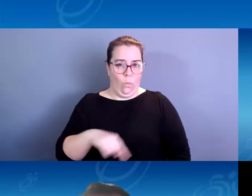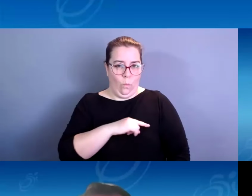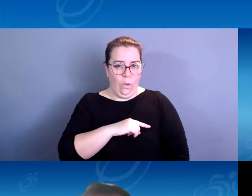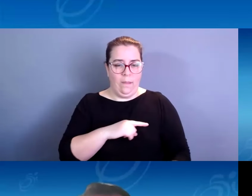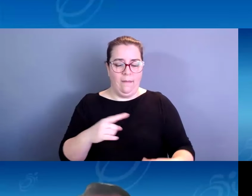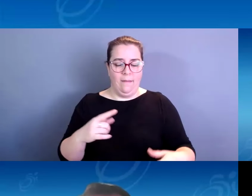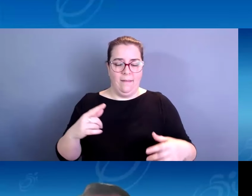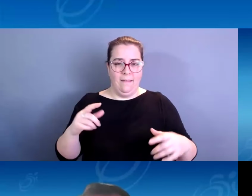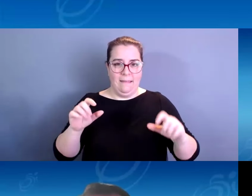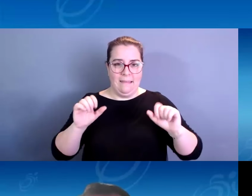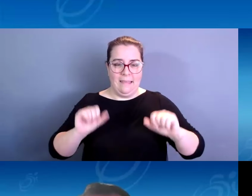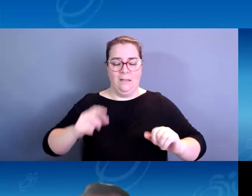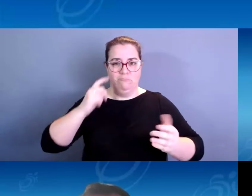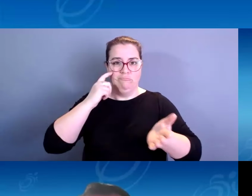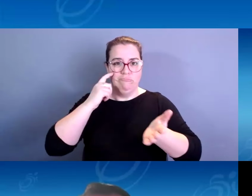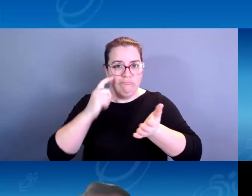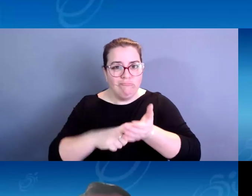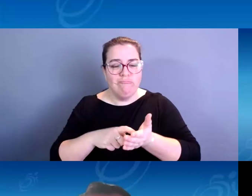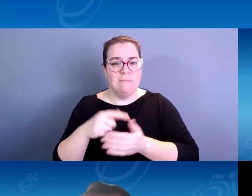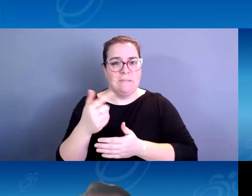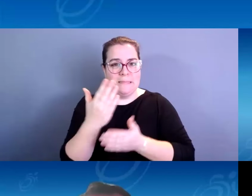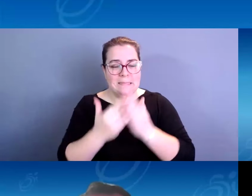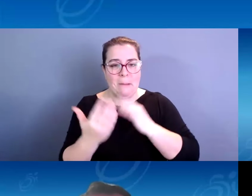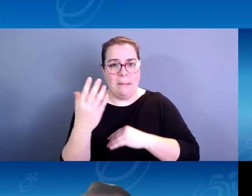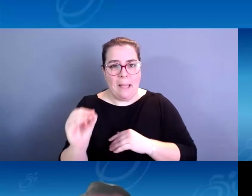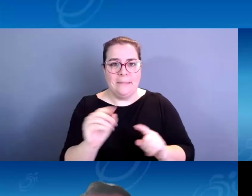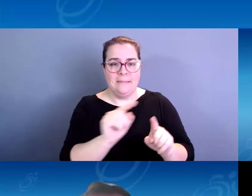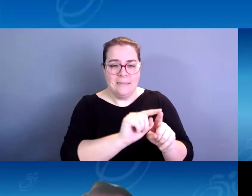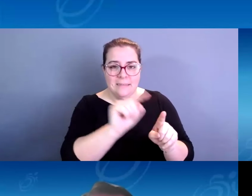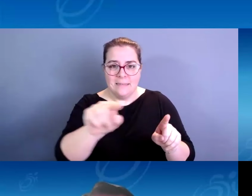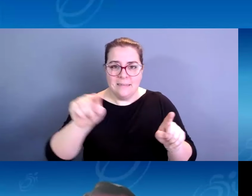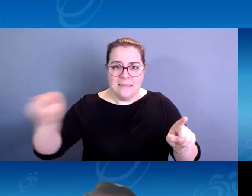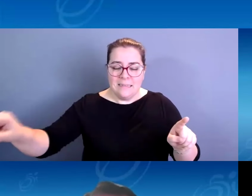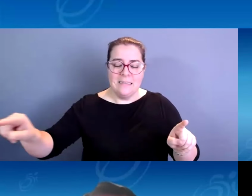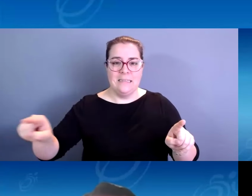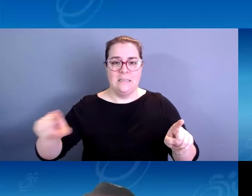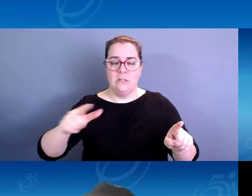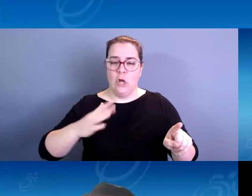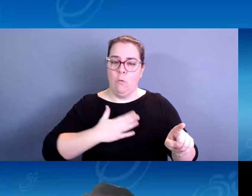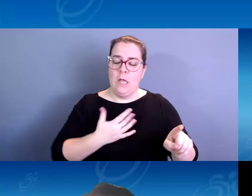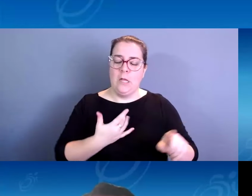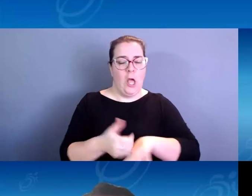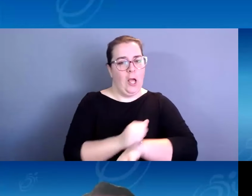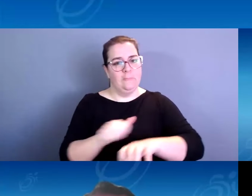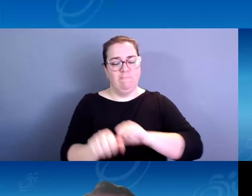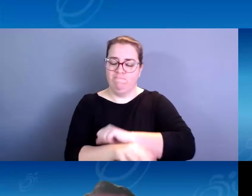the companies that are going up and beyond to, take hold of of leadership and make this change and,